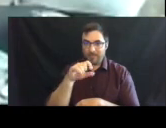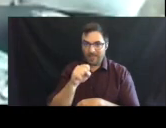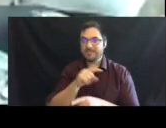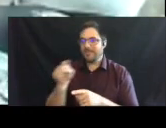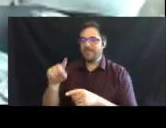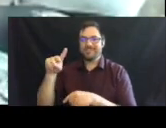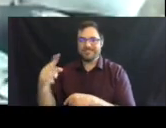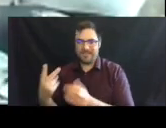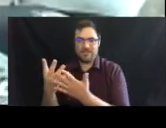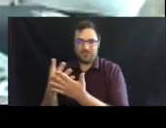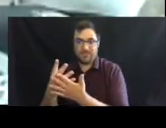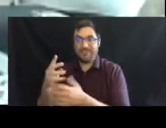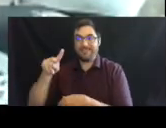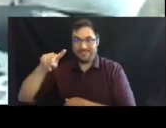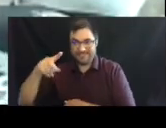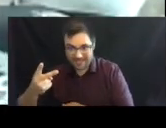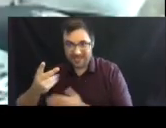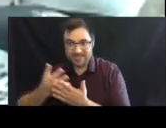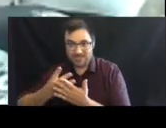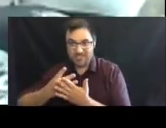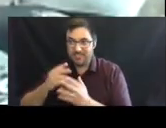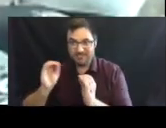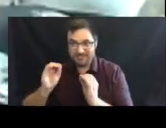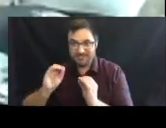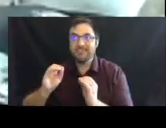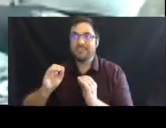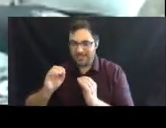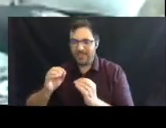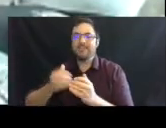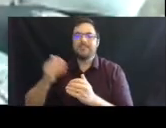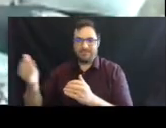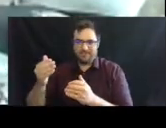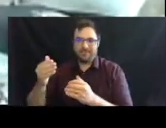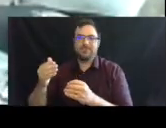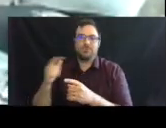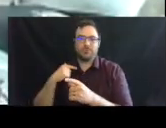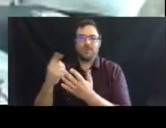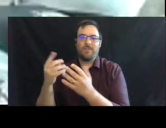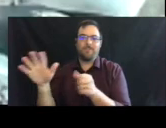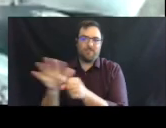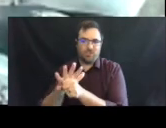don't pass that screening, are they referred on for a full diagnostic evaluation. Because there